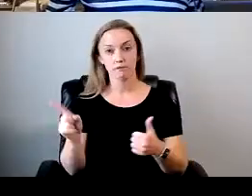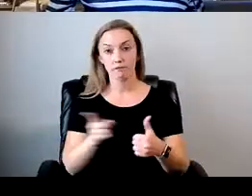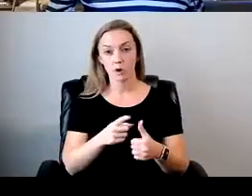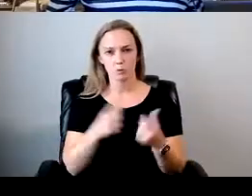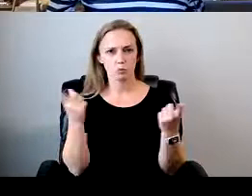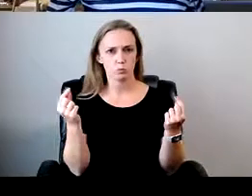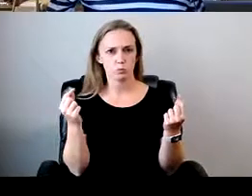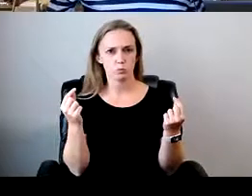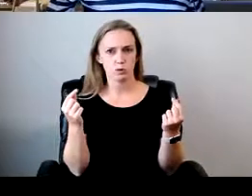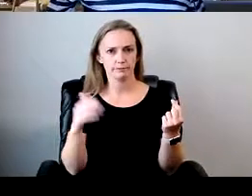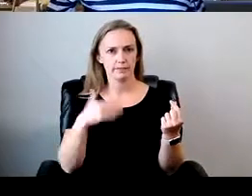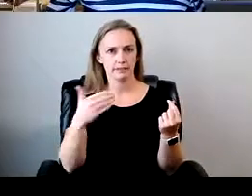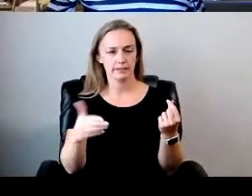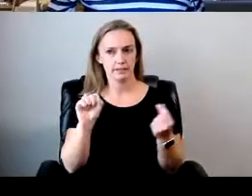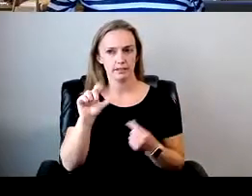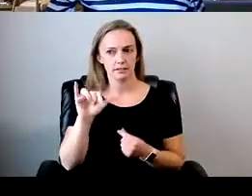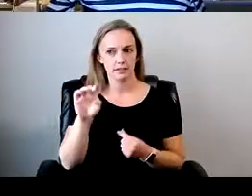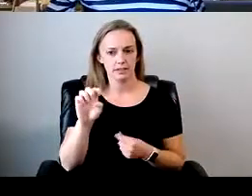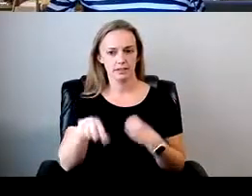if we can go the next slide about materials.